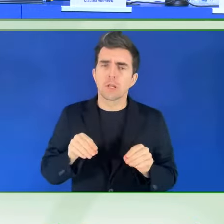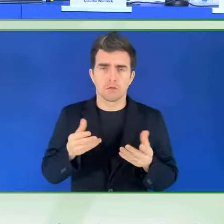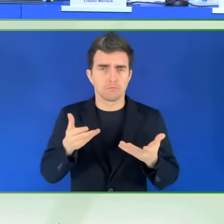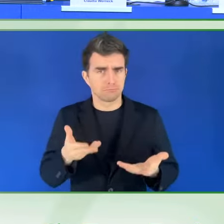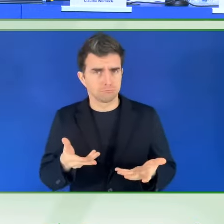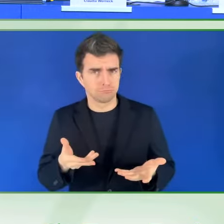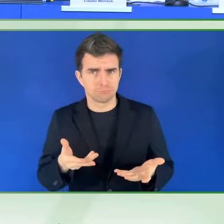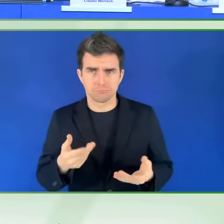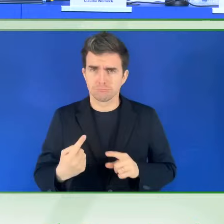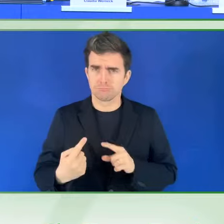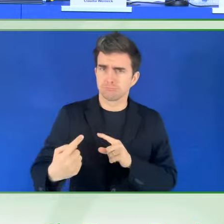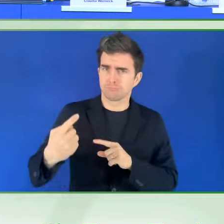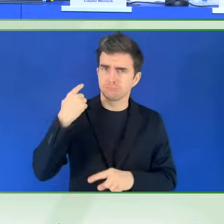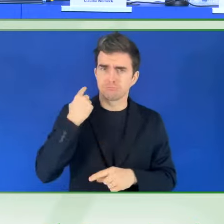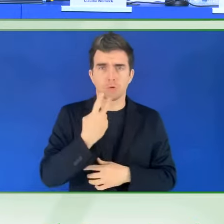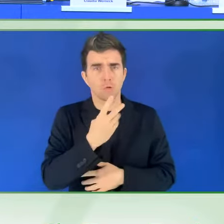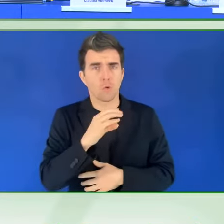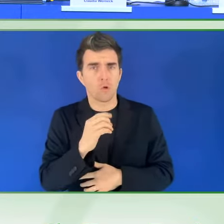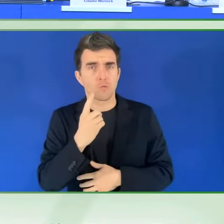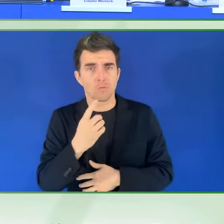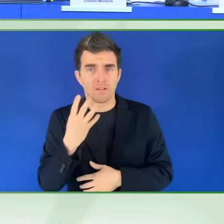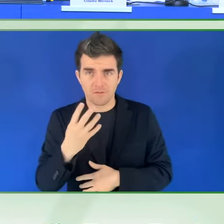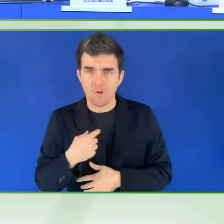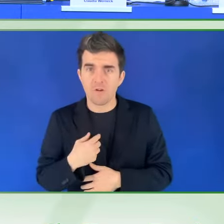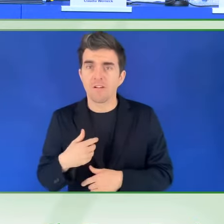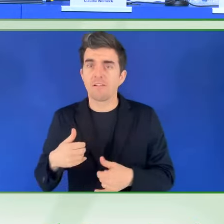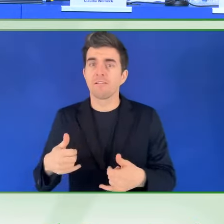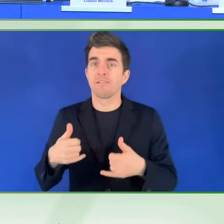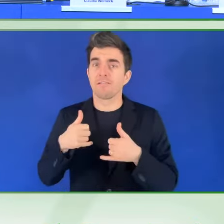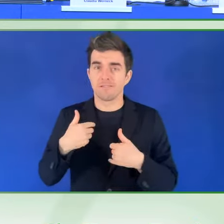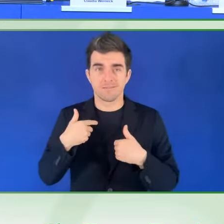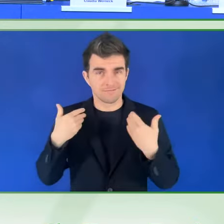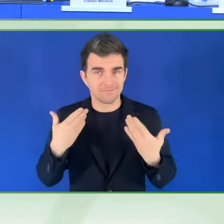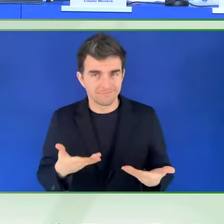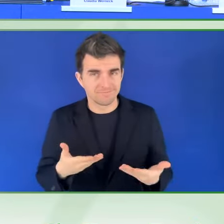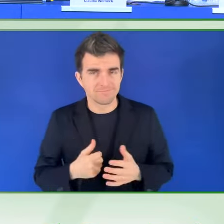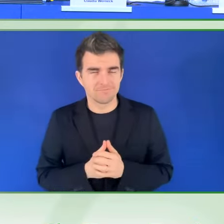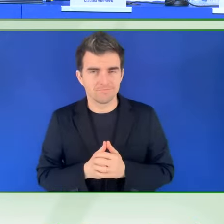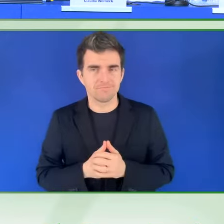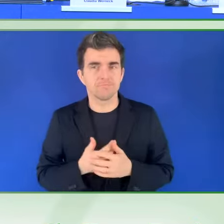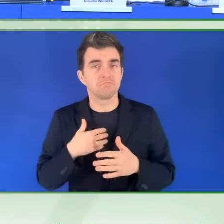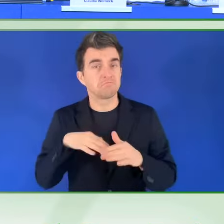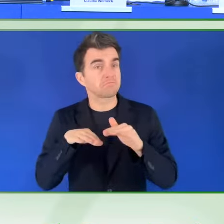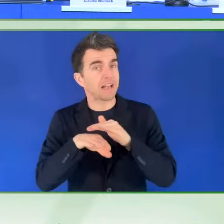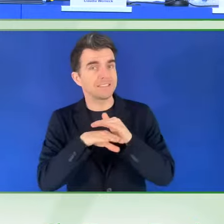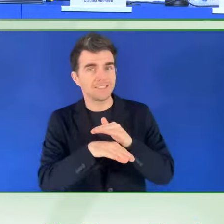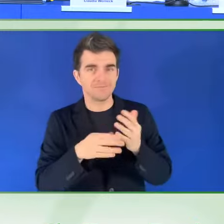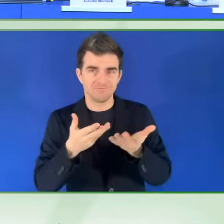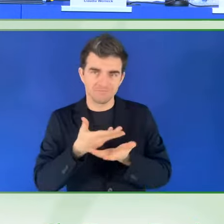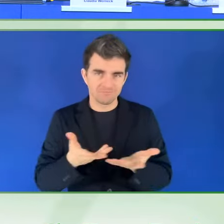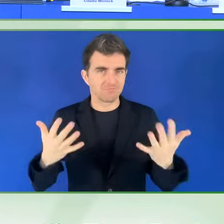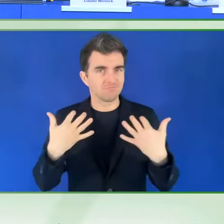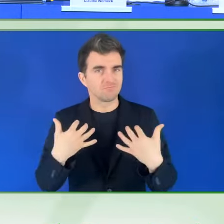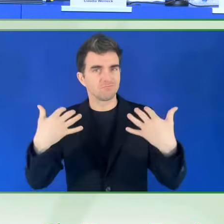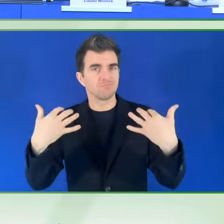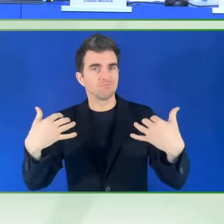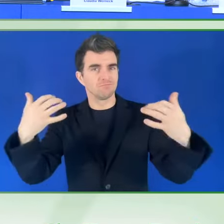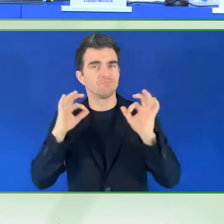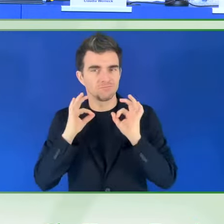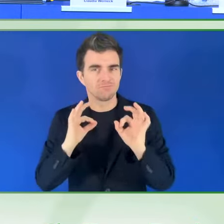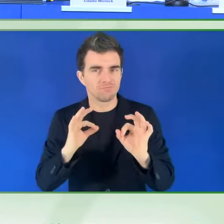I believe there is nothing more powerful than the genuine words of children, so allow me